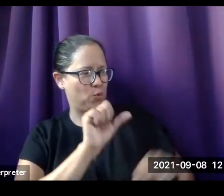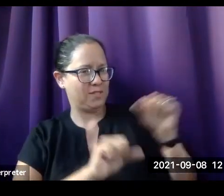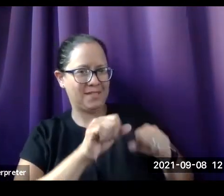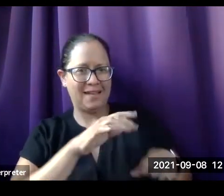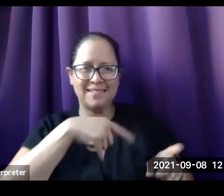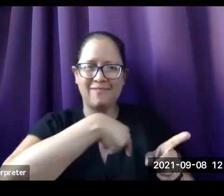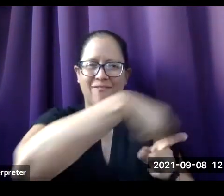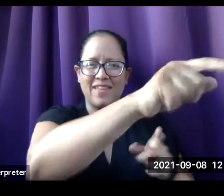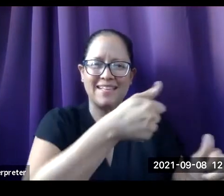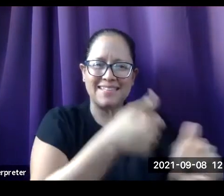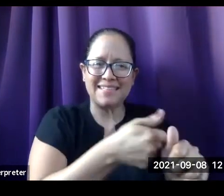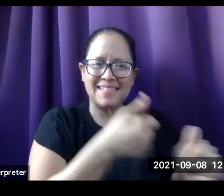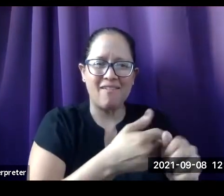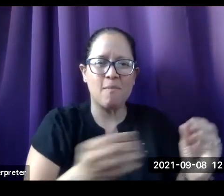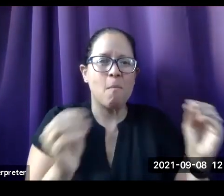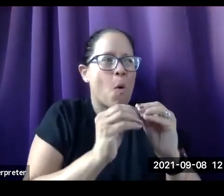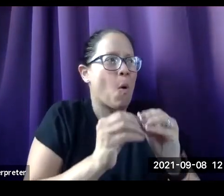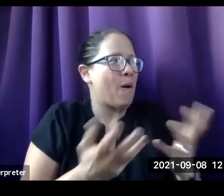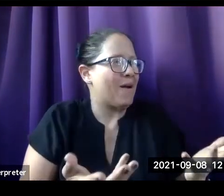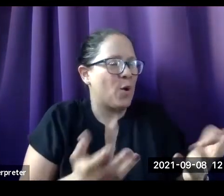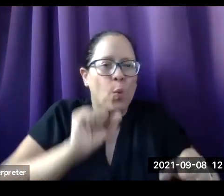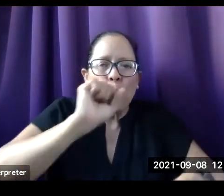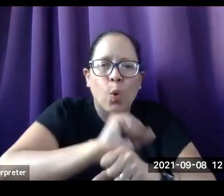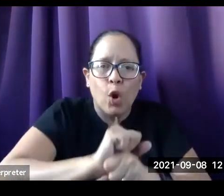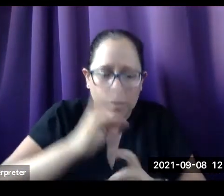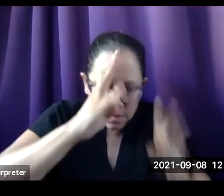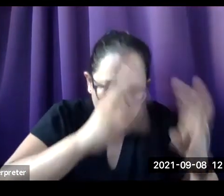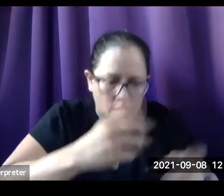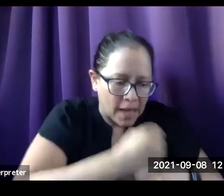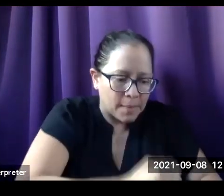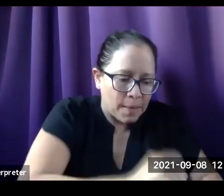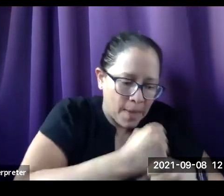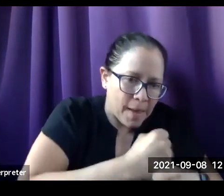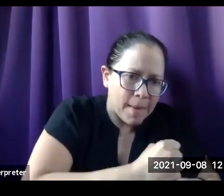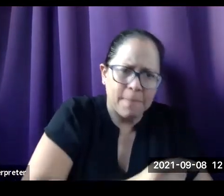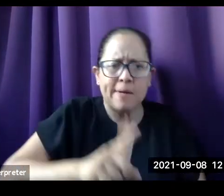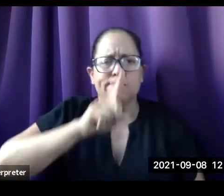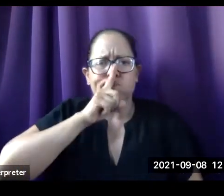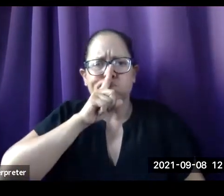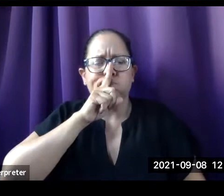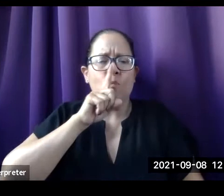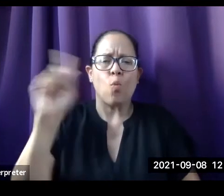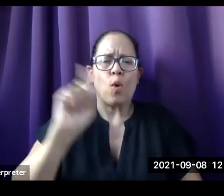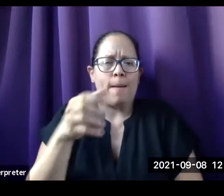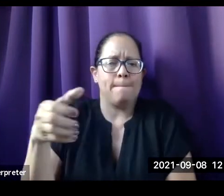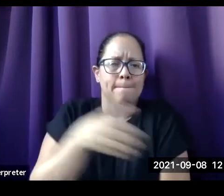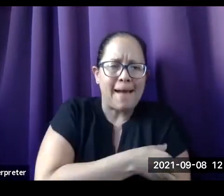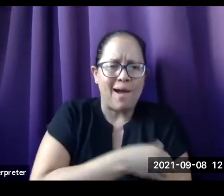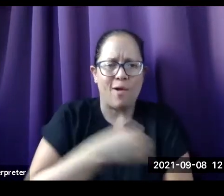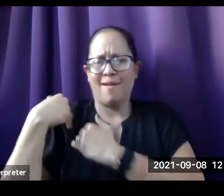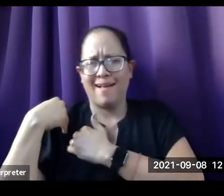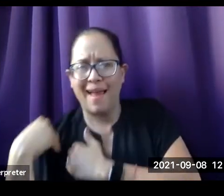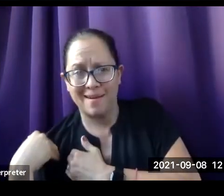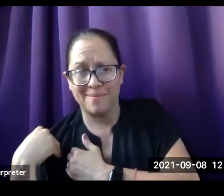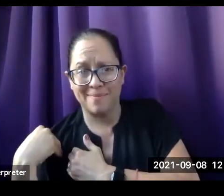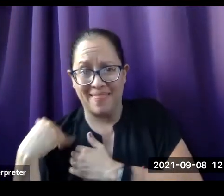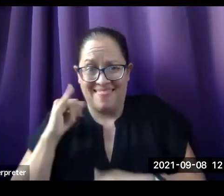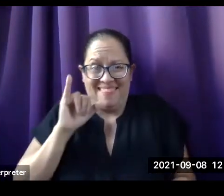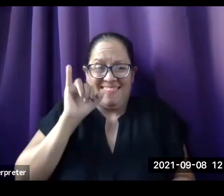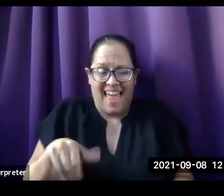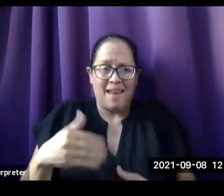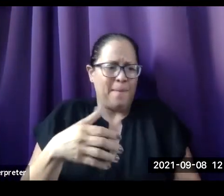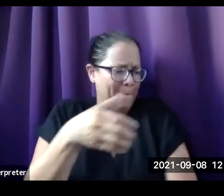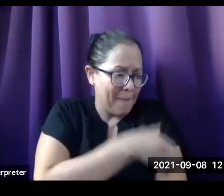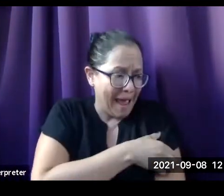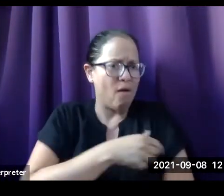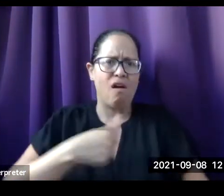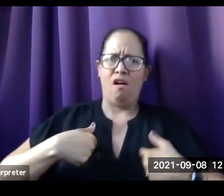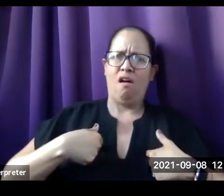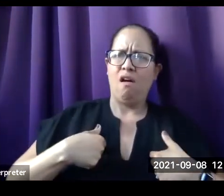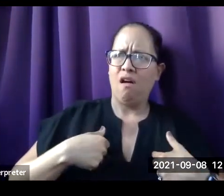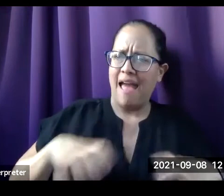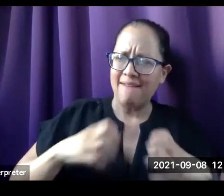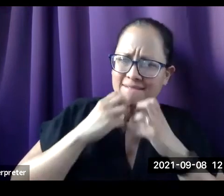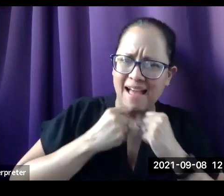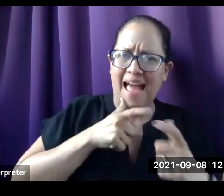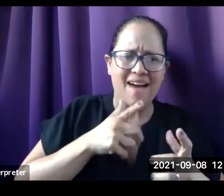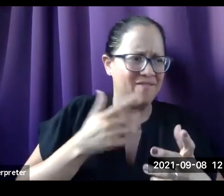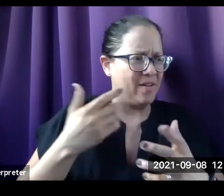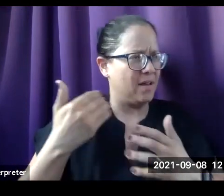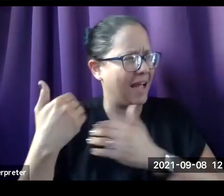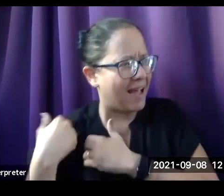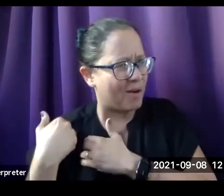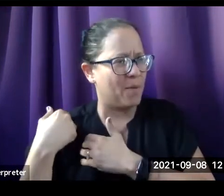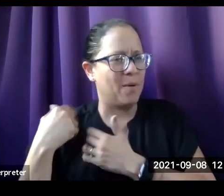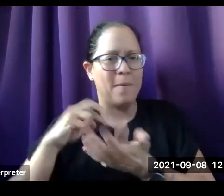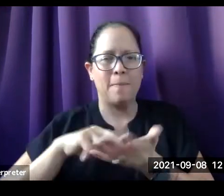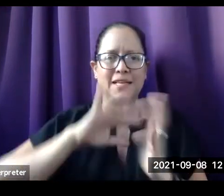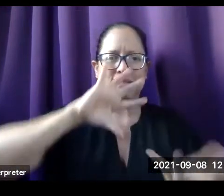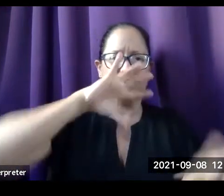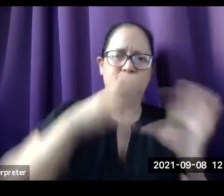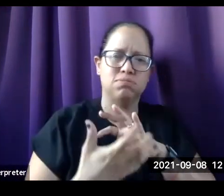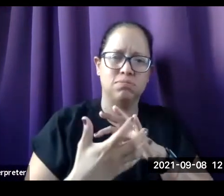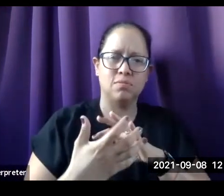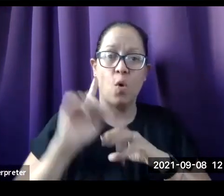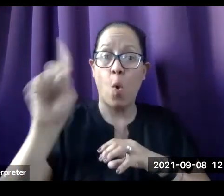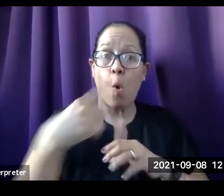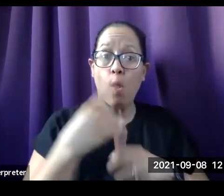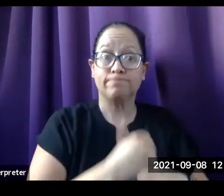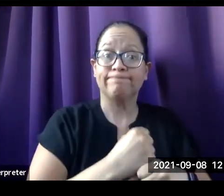So we're thinking about this question of the tacit theory of power that puts technology at the center of things, effectively D railing us from seeing a theory of neutrality.